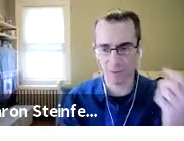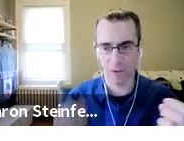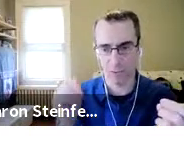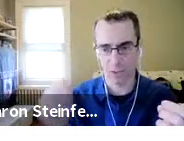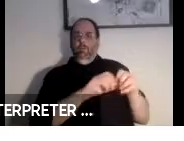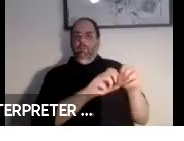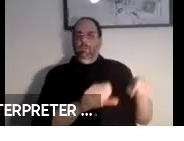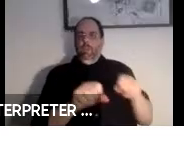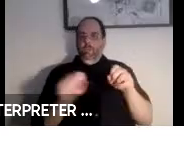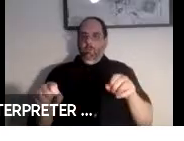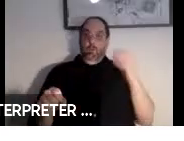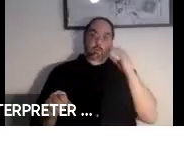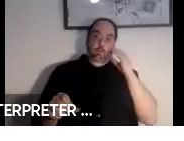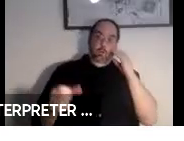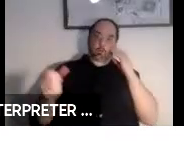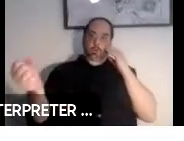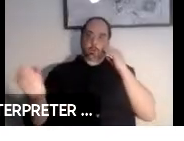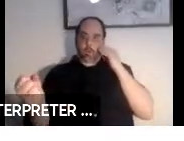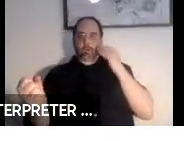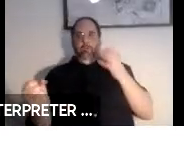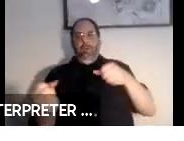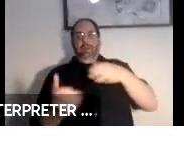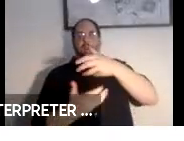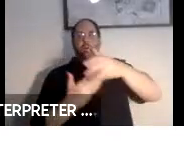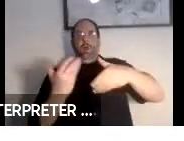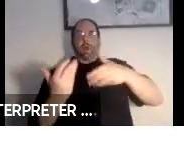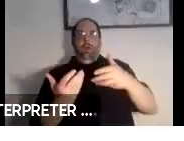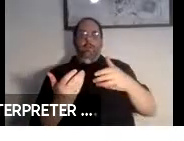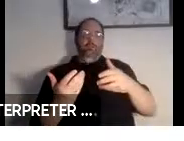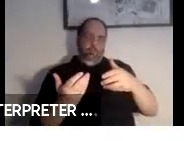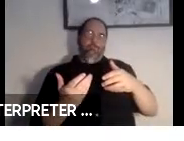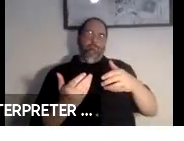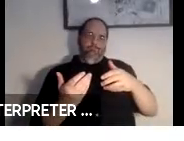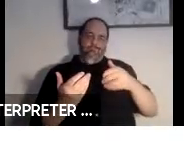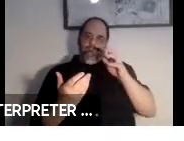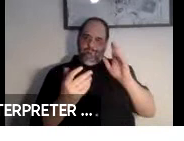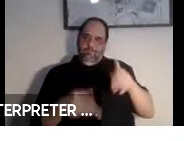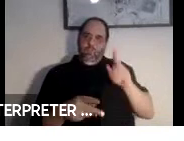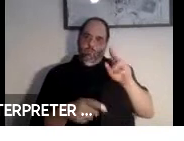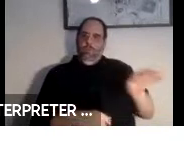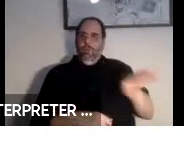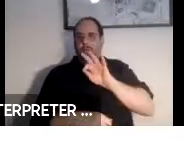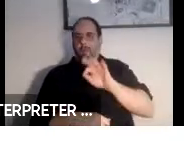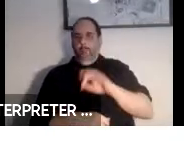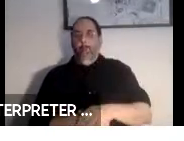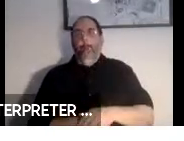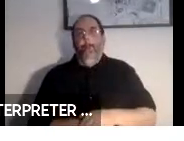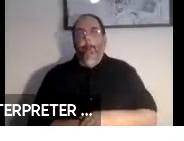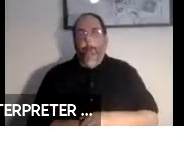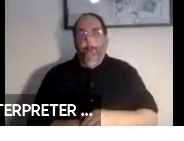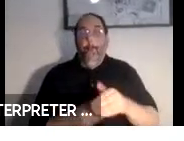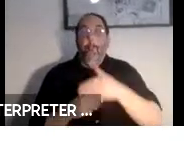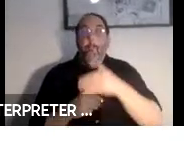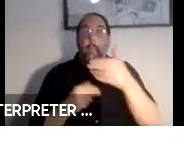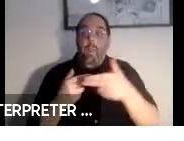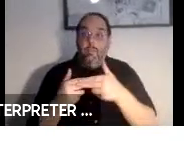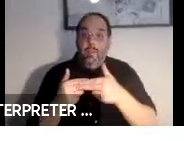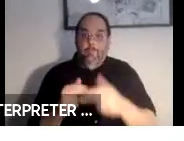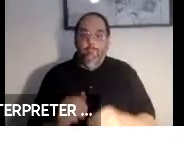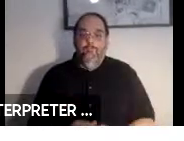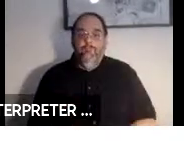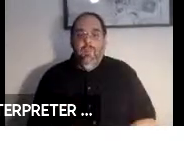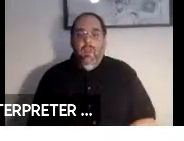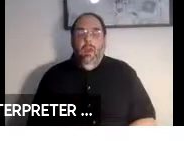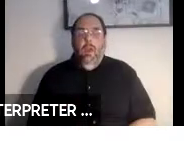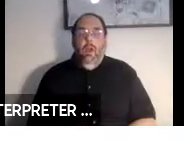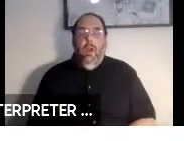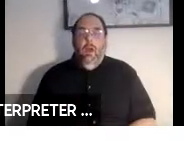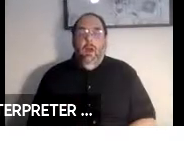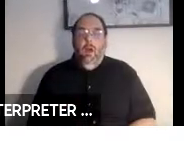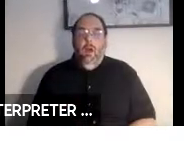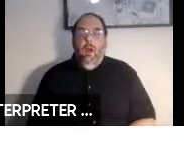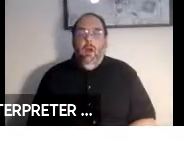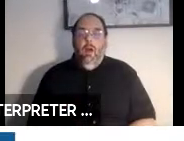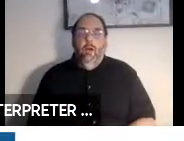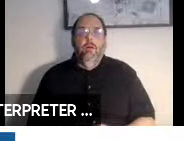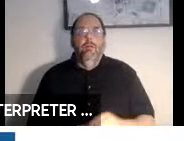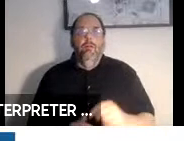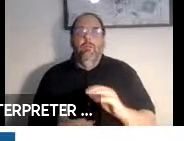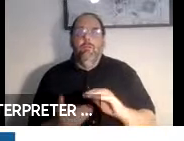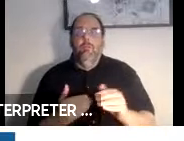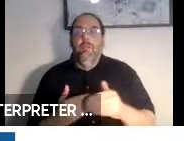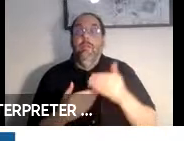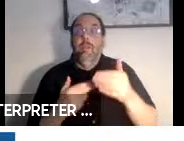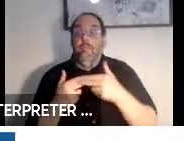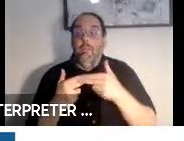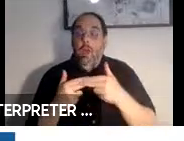the phone and the car to link the person up. Next slide, please. The sorry Next slide, please.